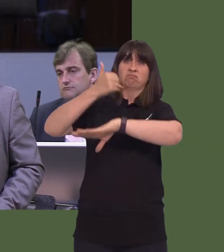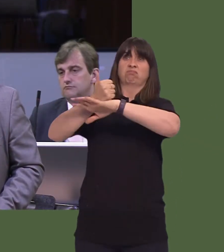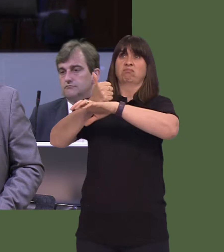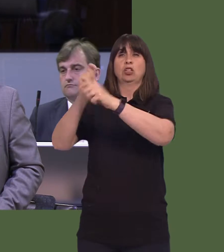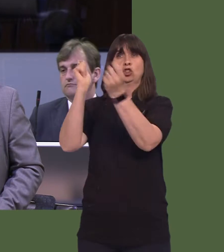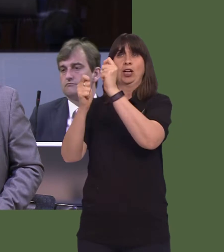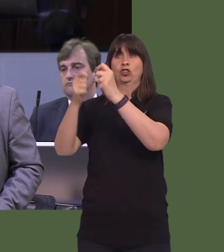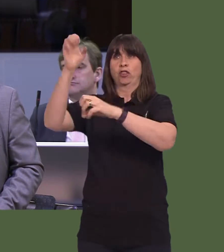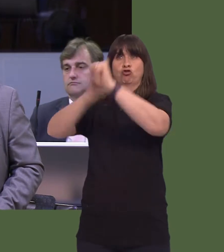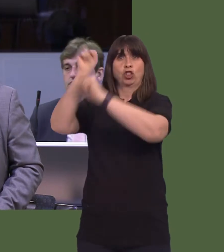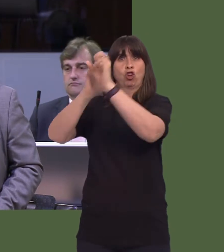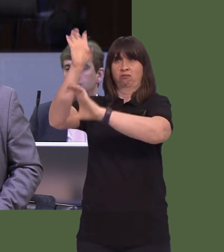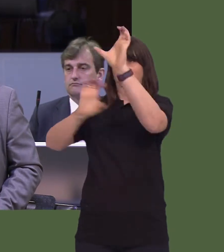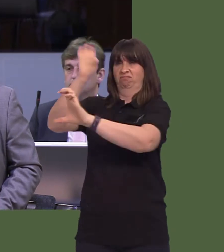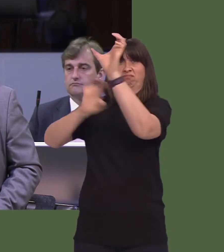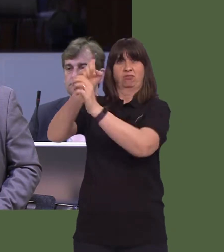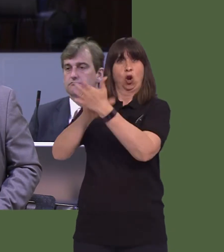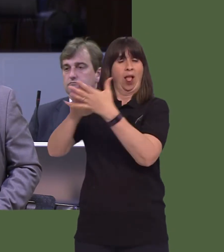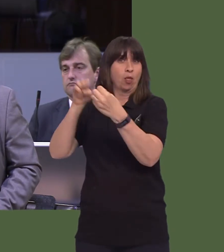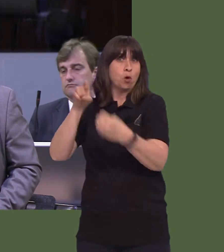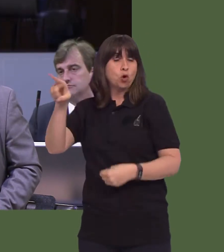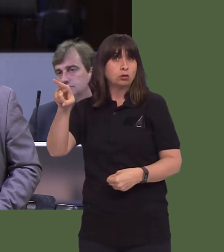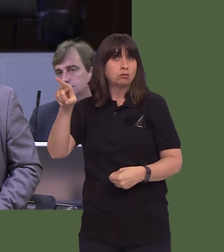problems that accumulated in the events on the Tawel Fan ward.